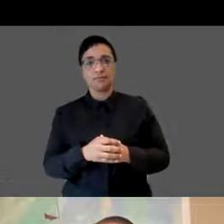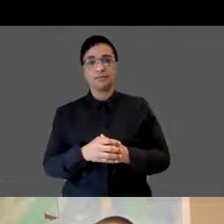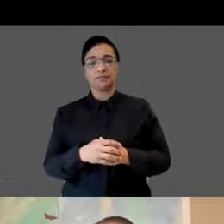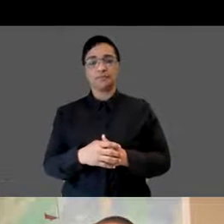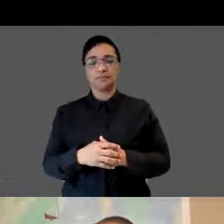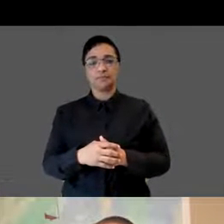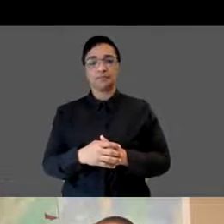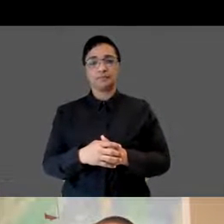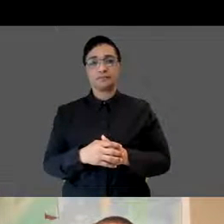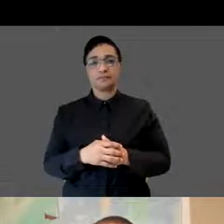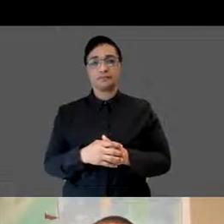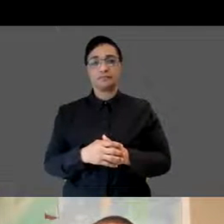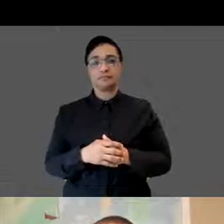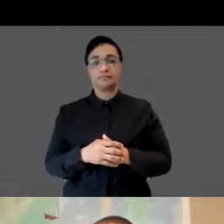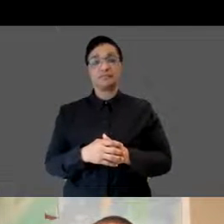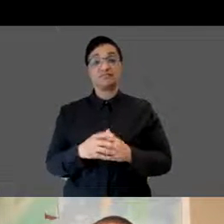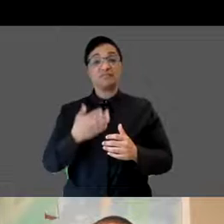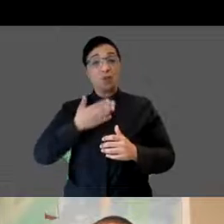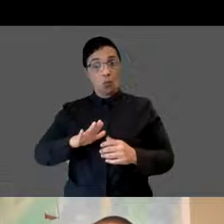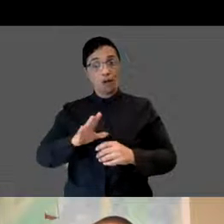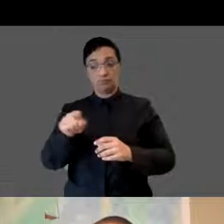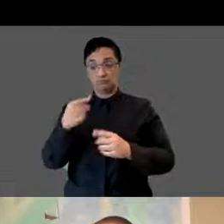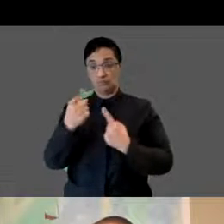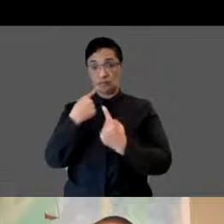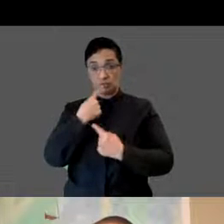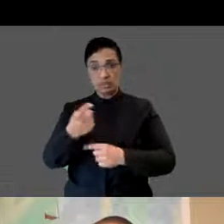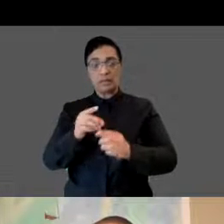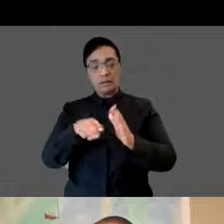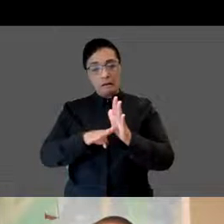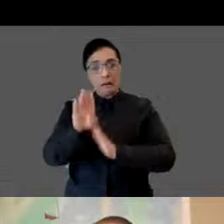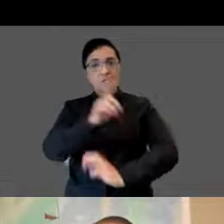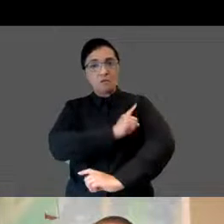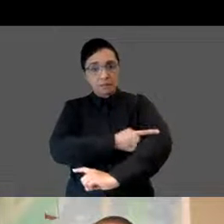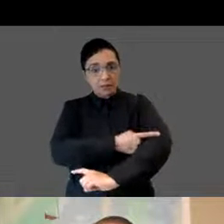And the main ones were to improve capacity building, collect disaggregated data and analyzing